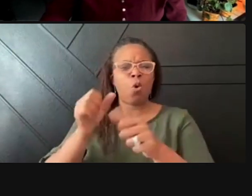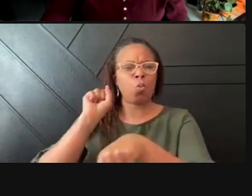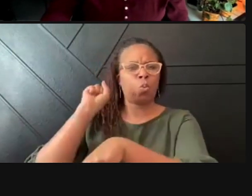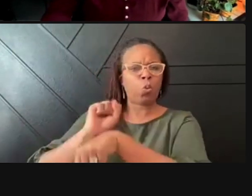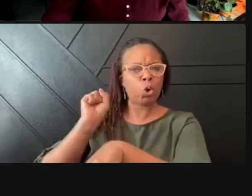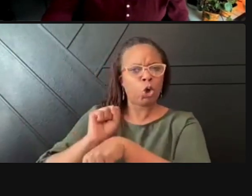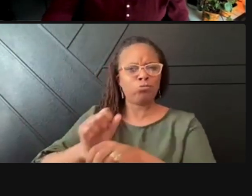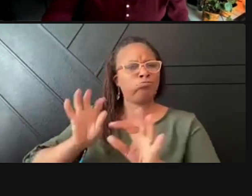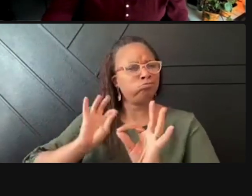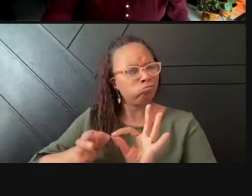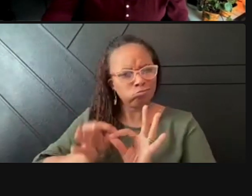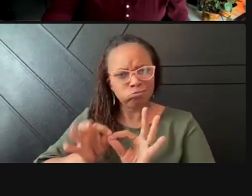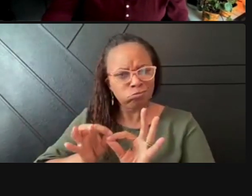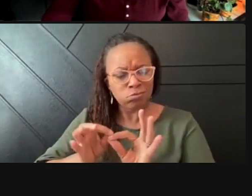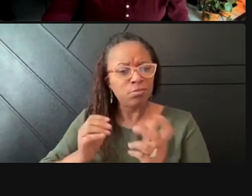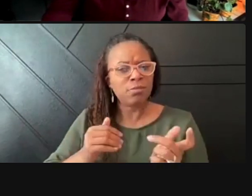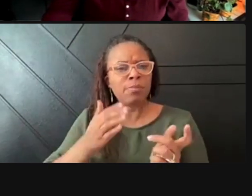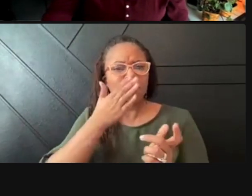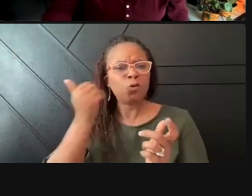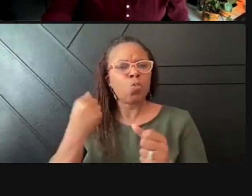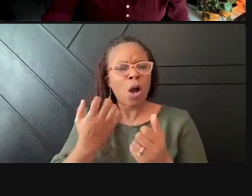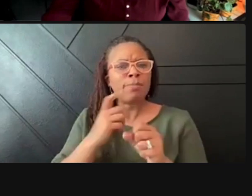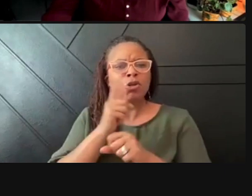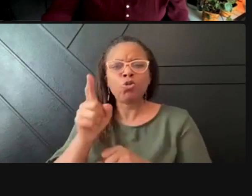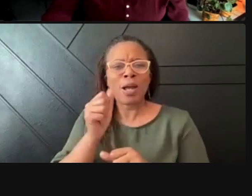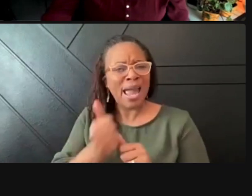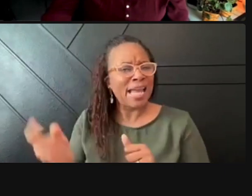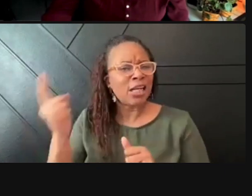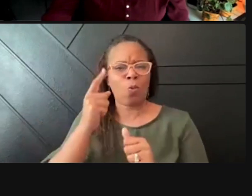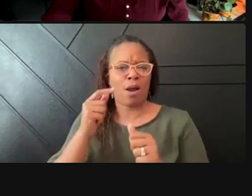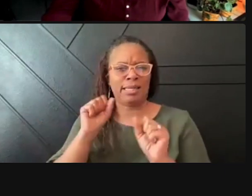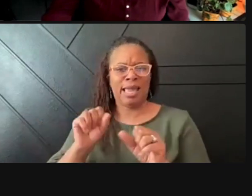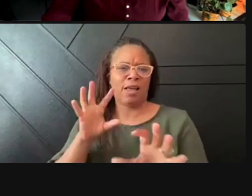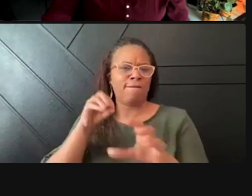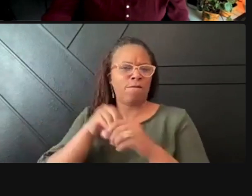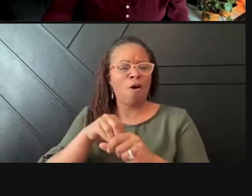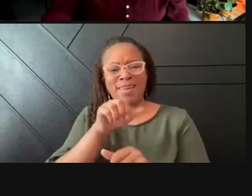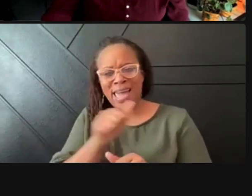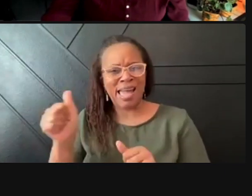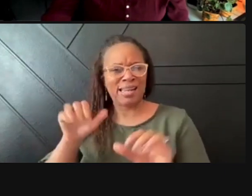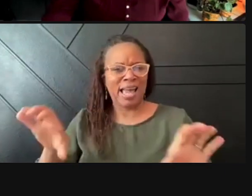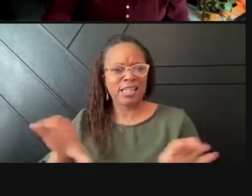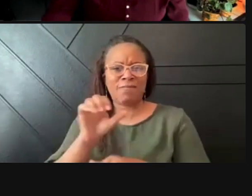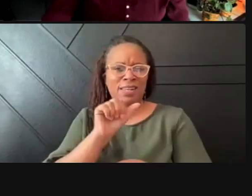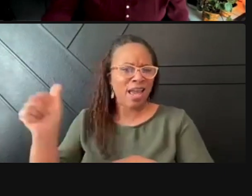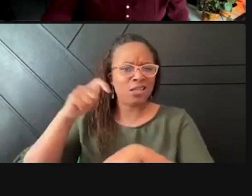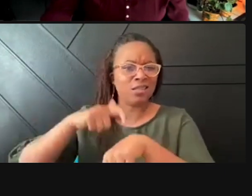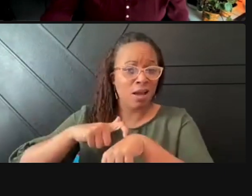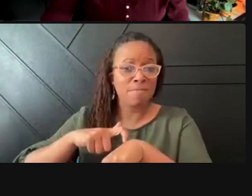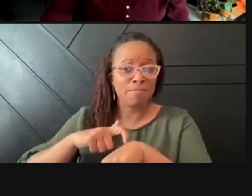I do recommend just go ahead and have them to interpret. We want to make sure that any person can be involved